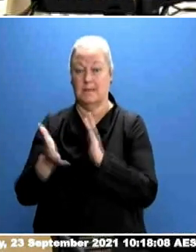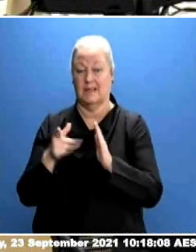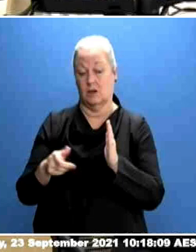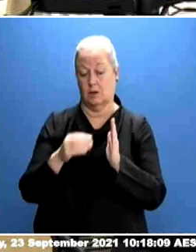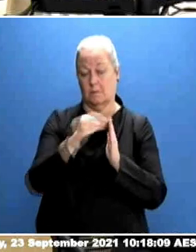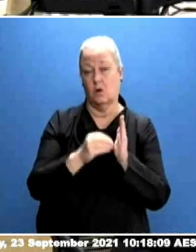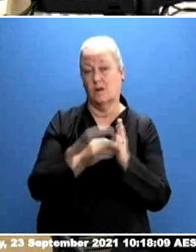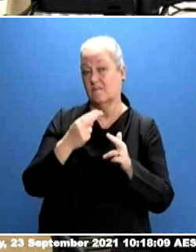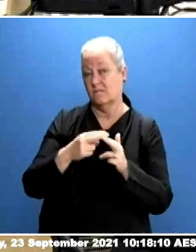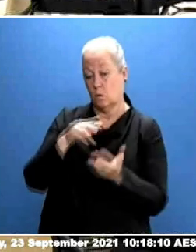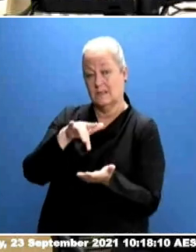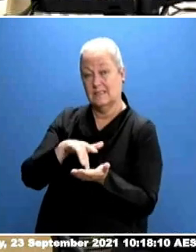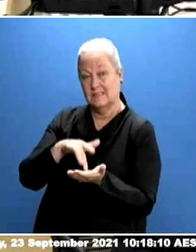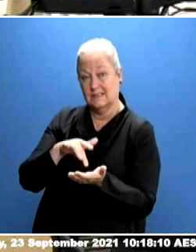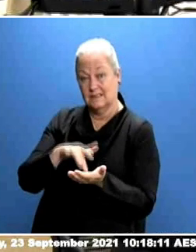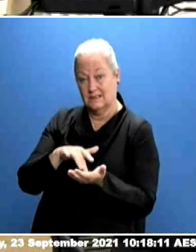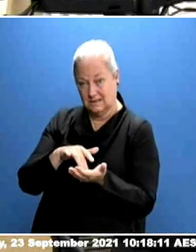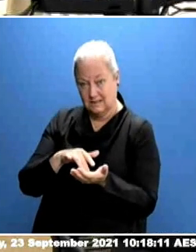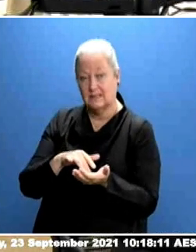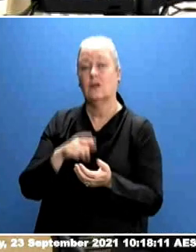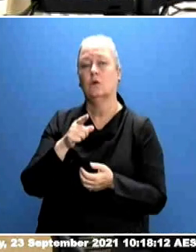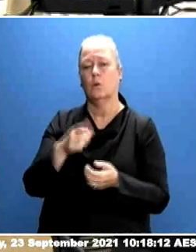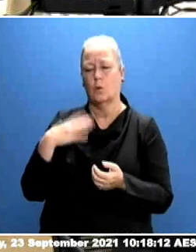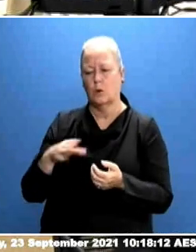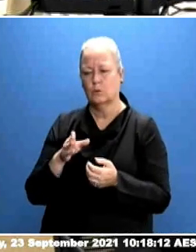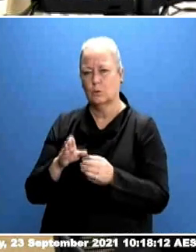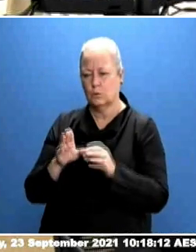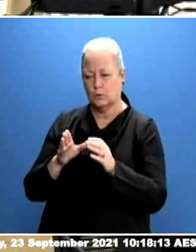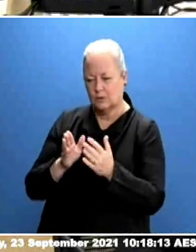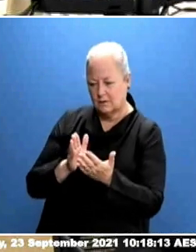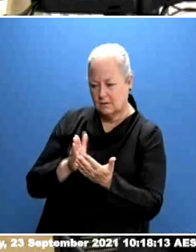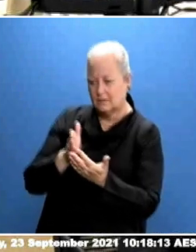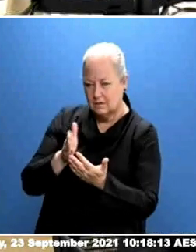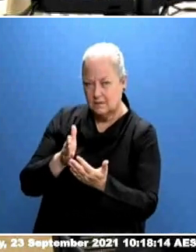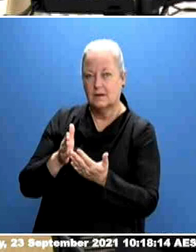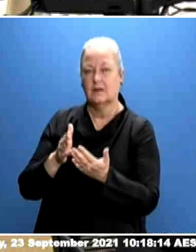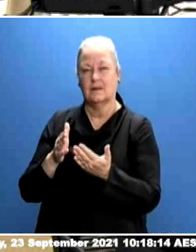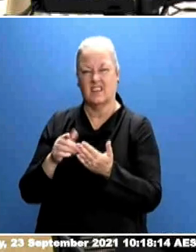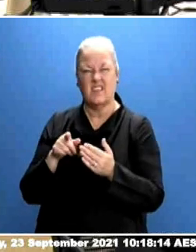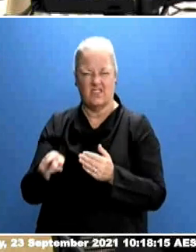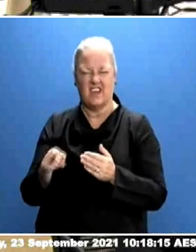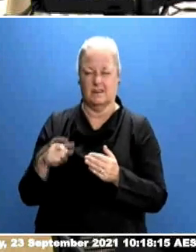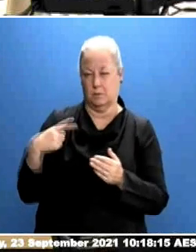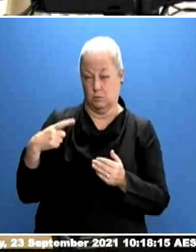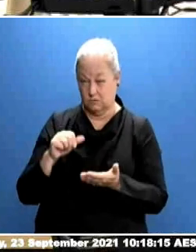and it being in that circuit breaker intervention-style purpose? Yes, that's correct, it remains the same.